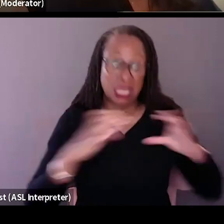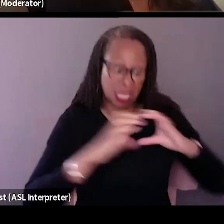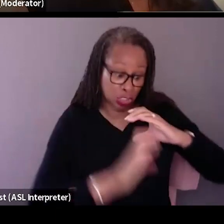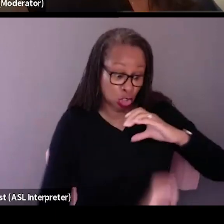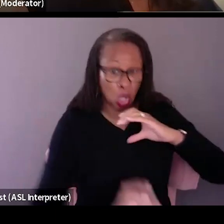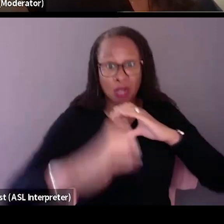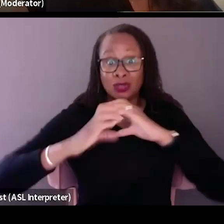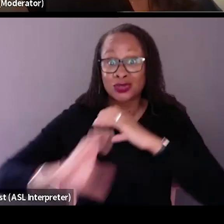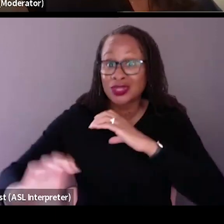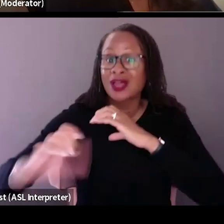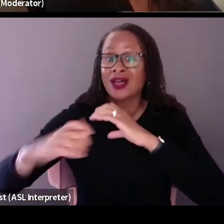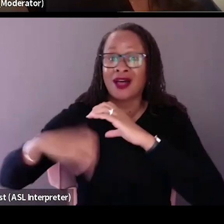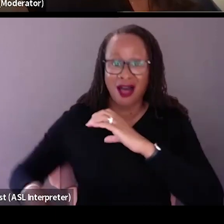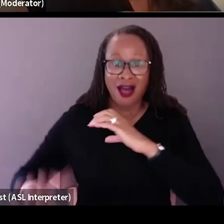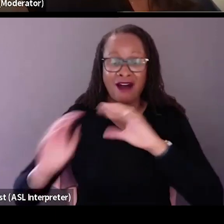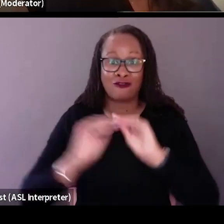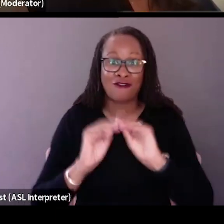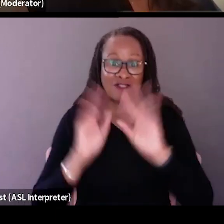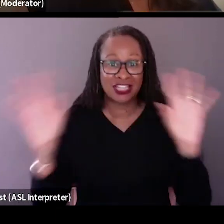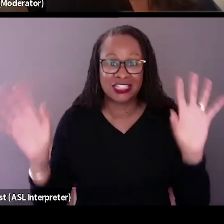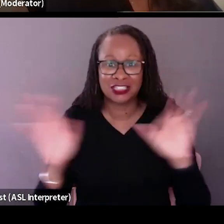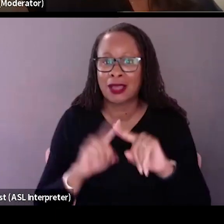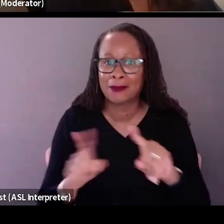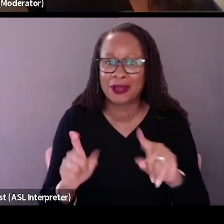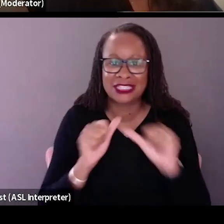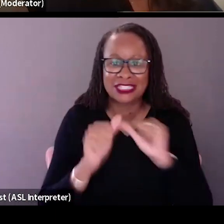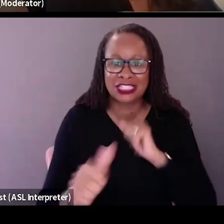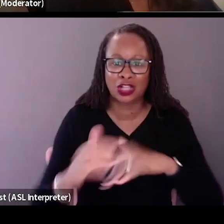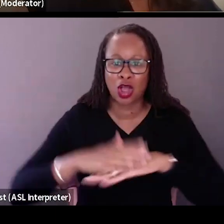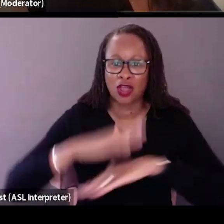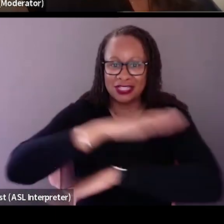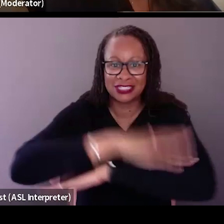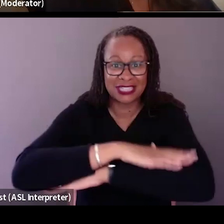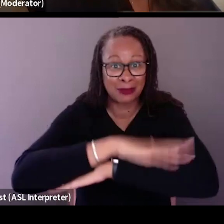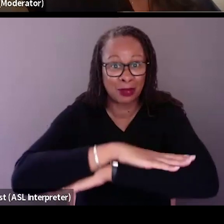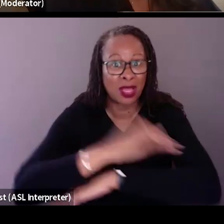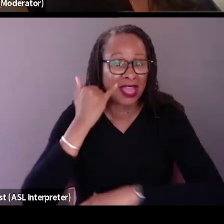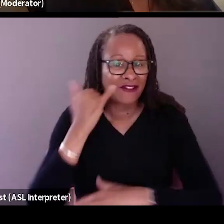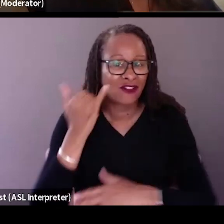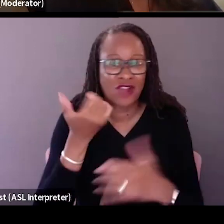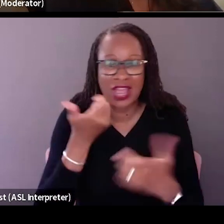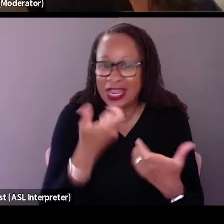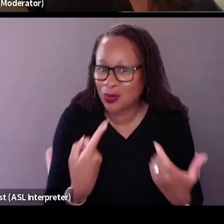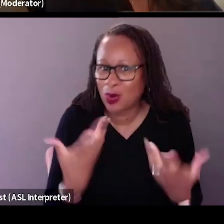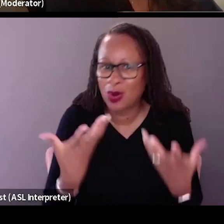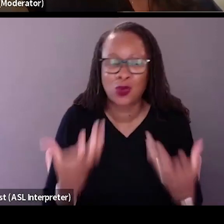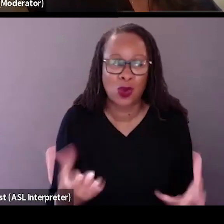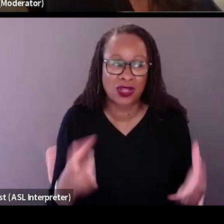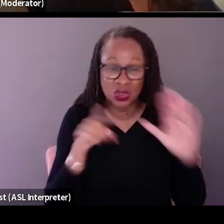which are still on the table for anybody who wants to investigate this case and there's so many people writing books these days and et cetera, et cetera.